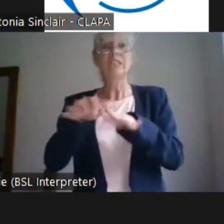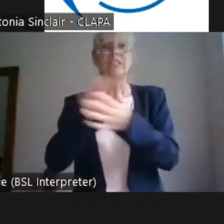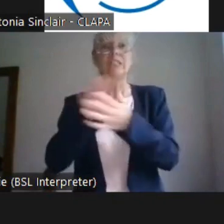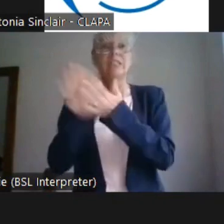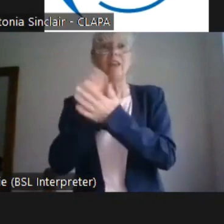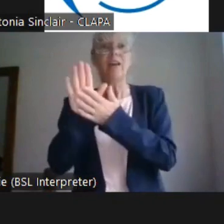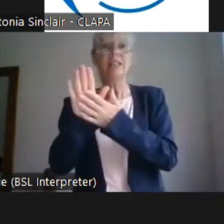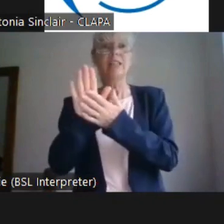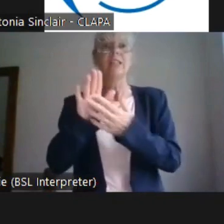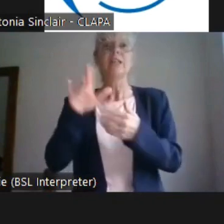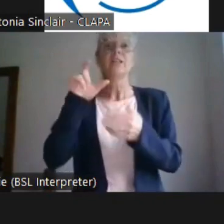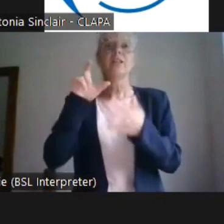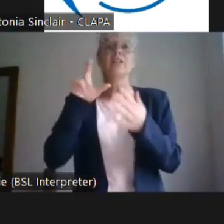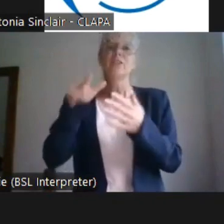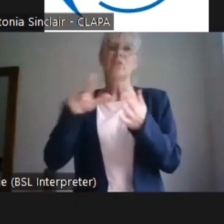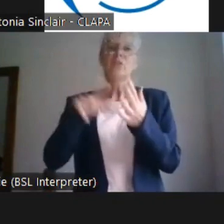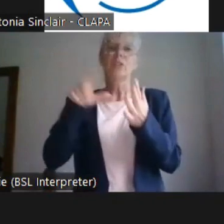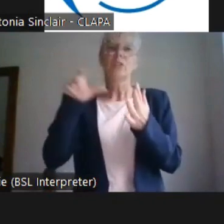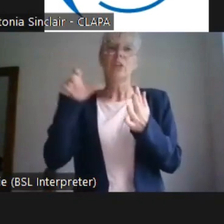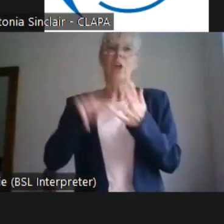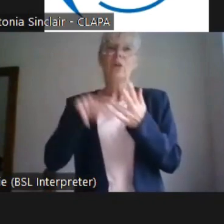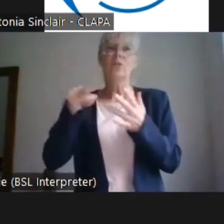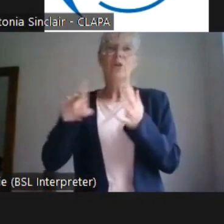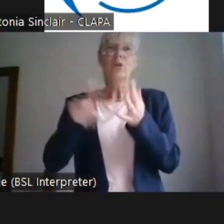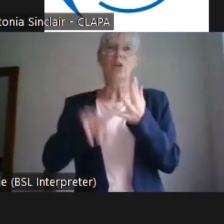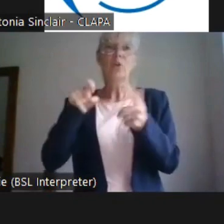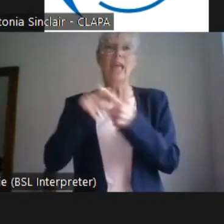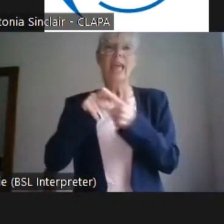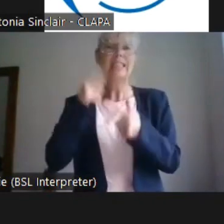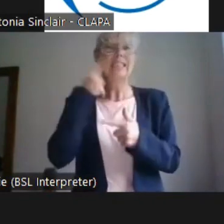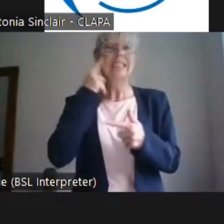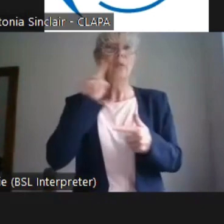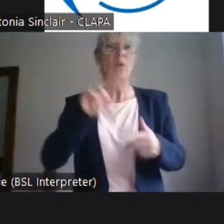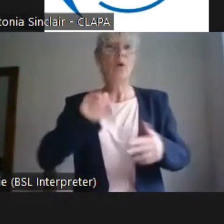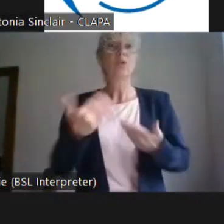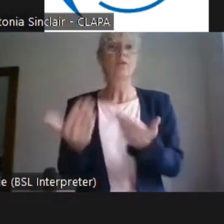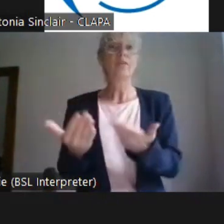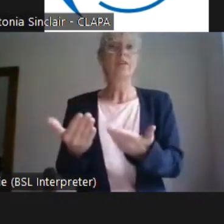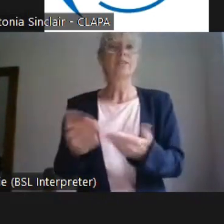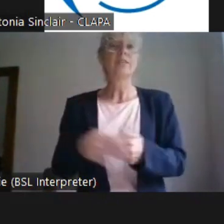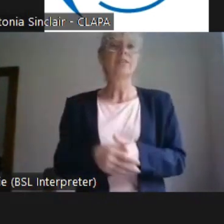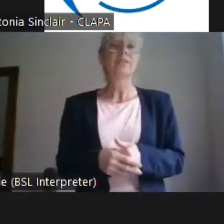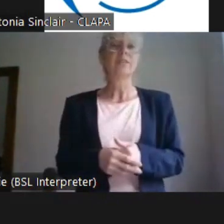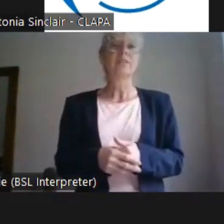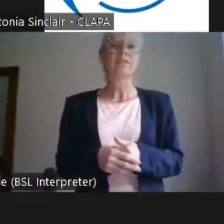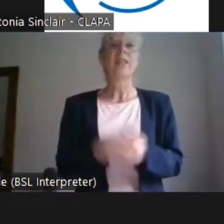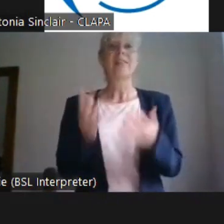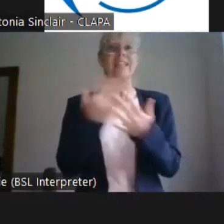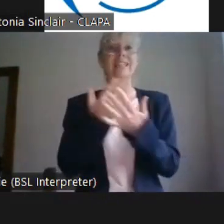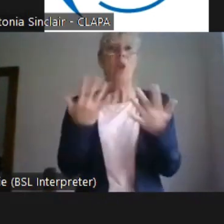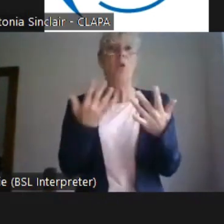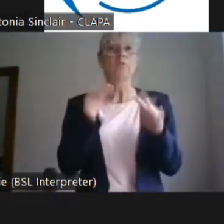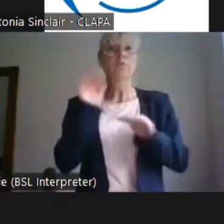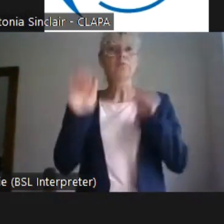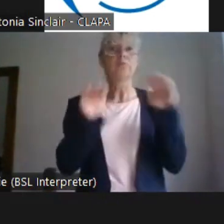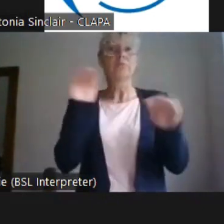and seeing what they they can offer because um there's a lot out there I think you just have to